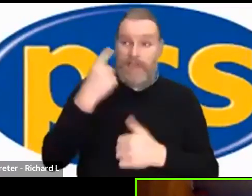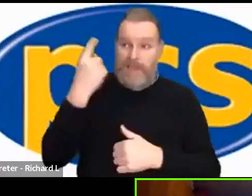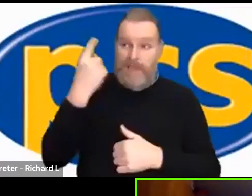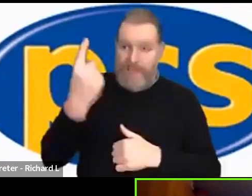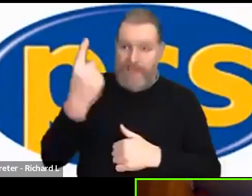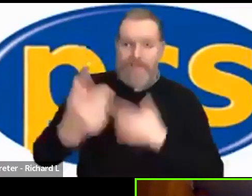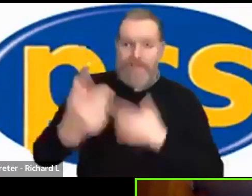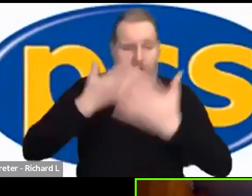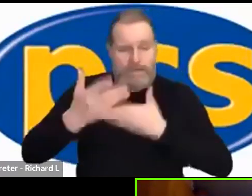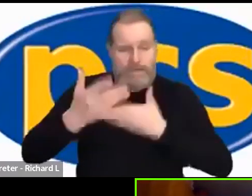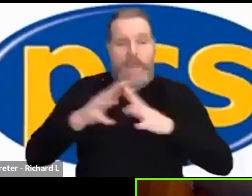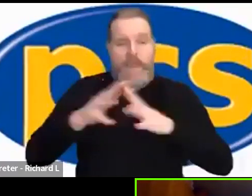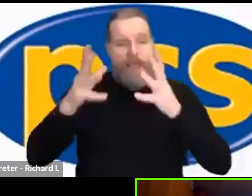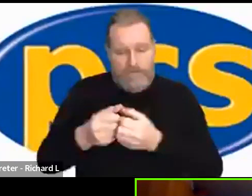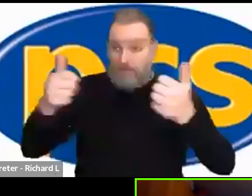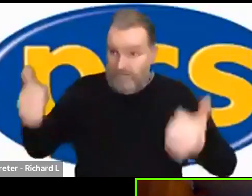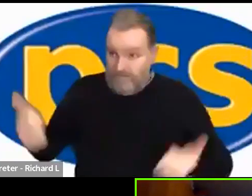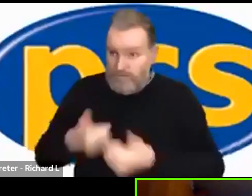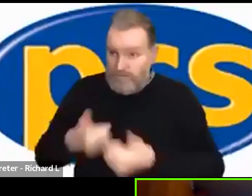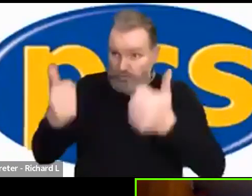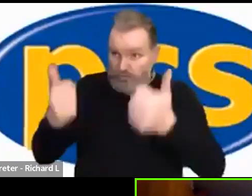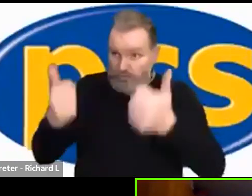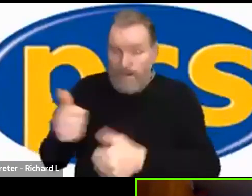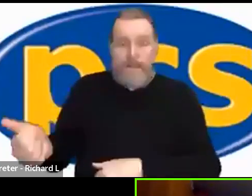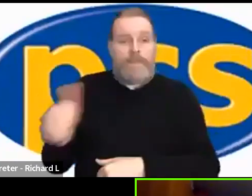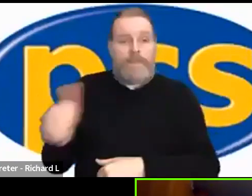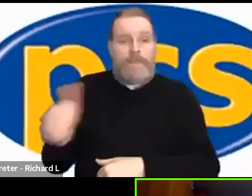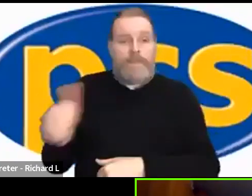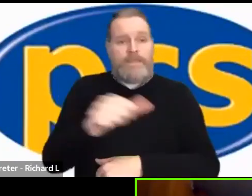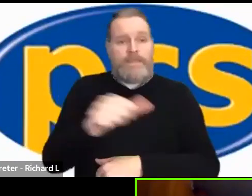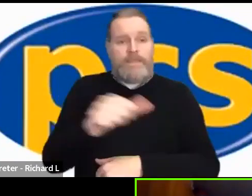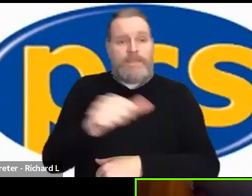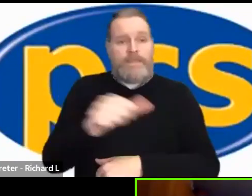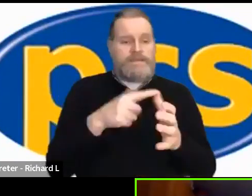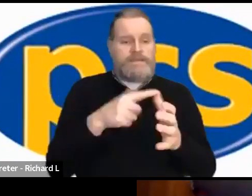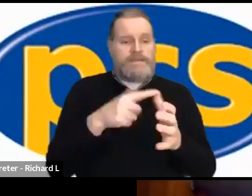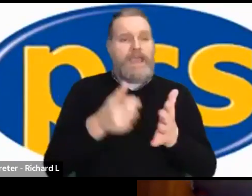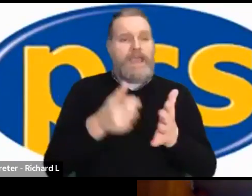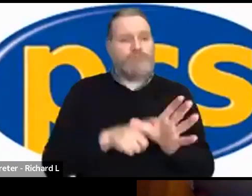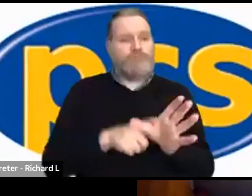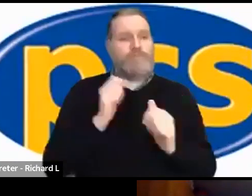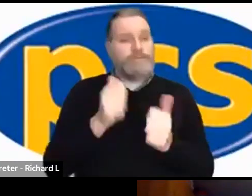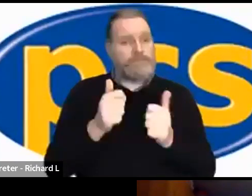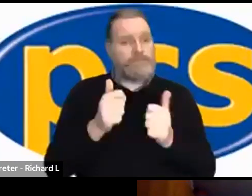take you through everything everything, and then I everything, and then I will introduce Gary over to over to you. Not sorry